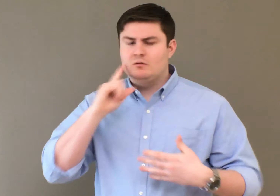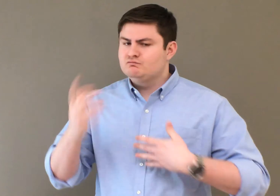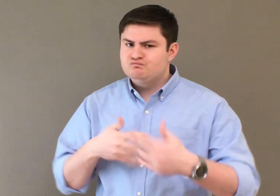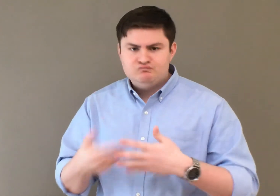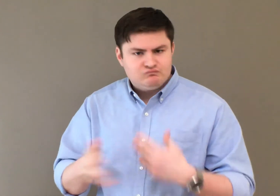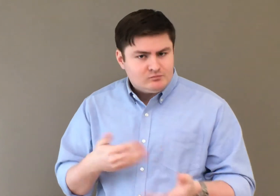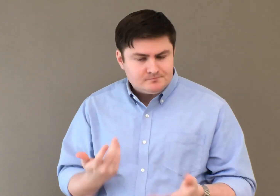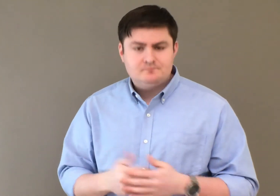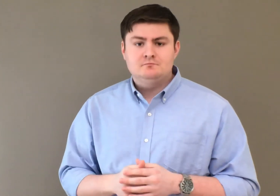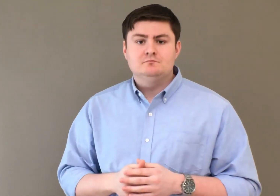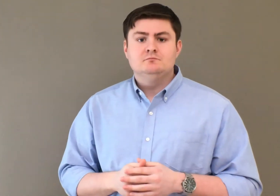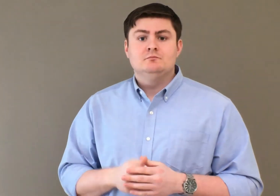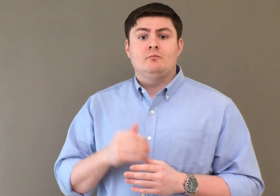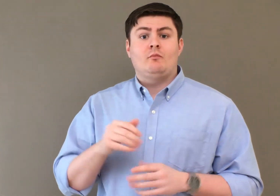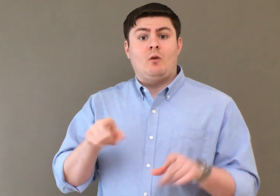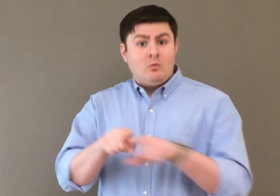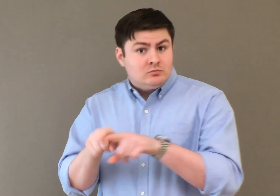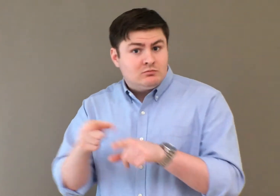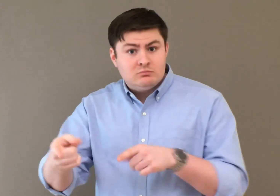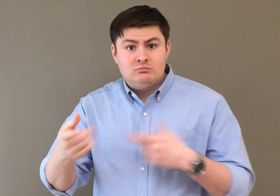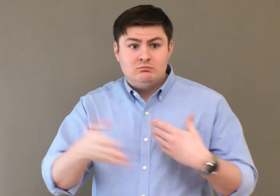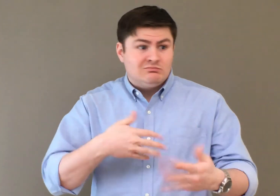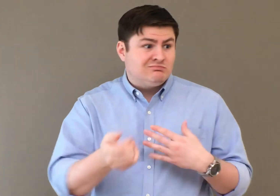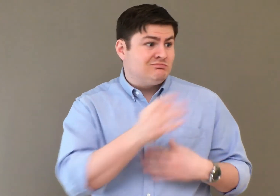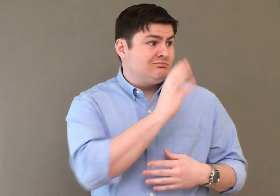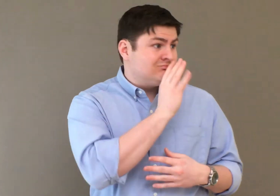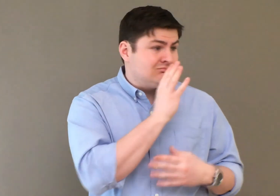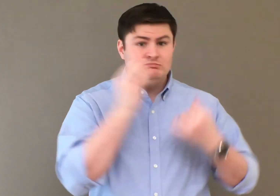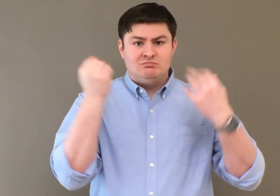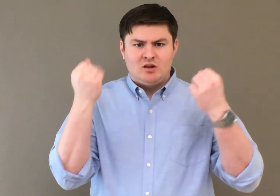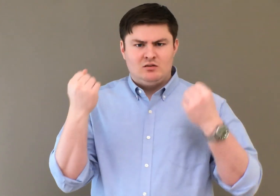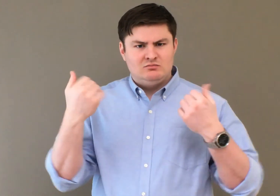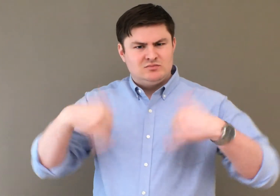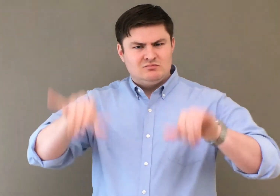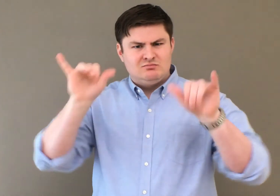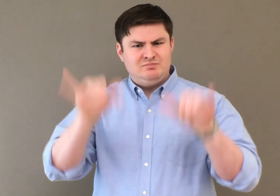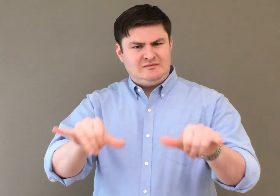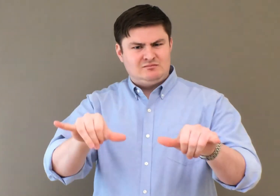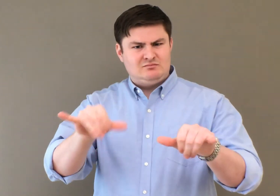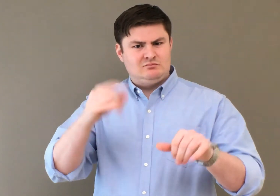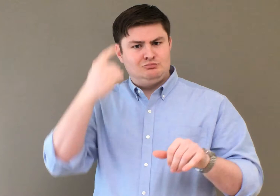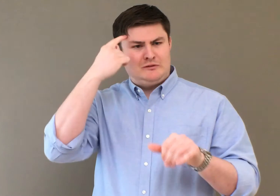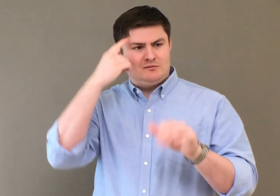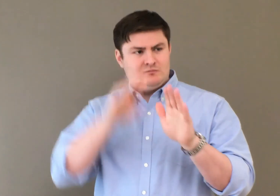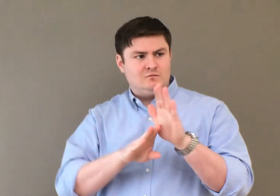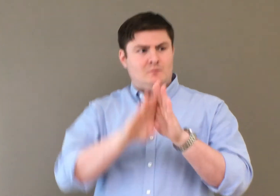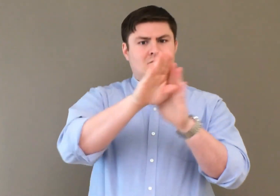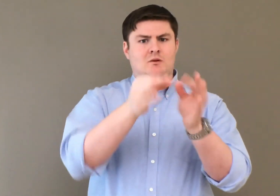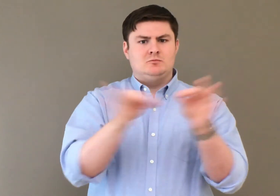hearing or Deaf. Any child can simultaneously acquire ASL and English without any negative